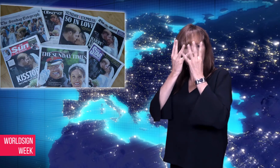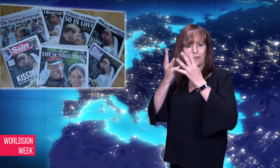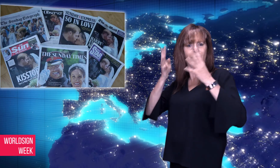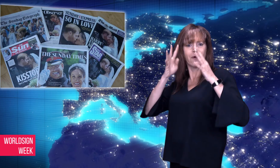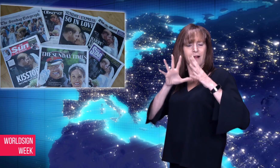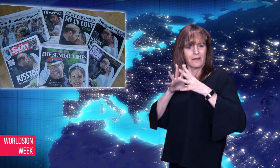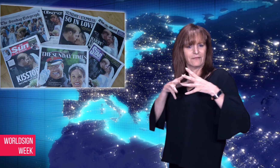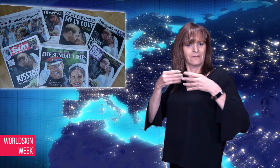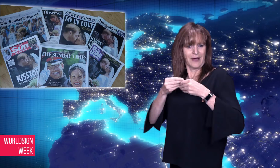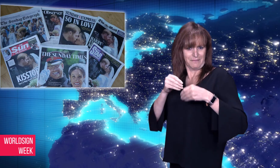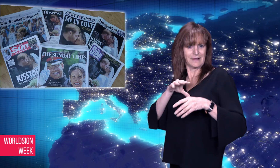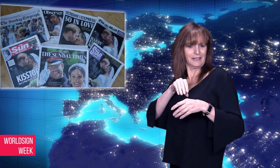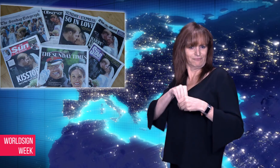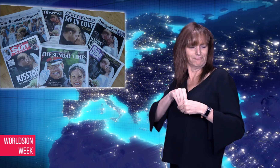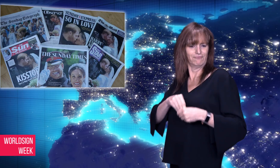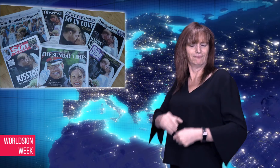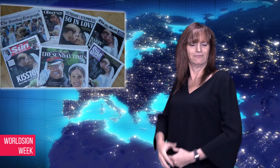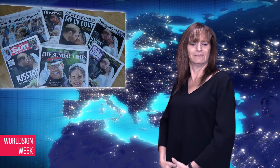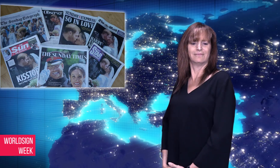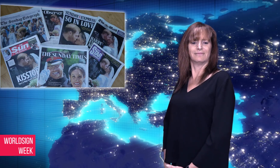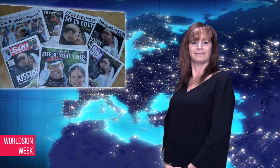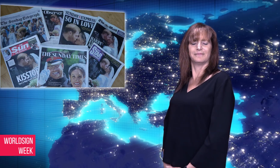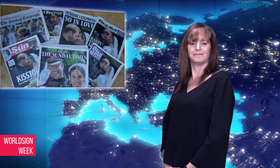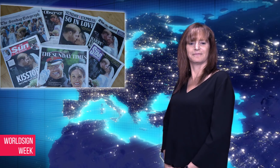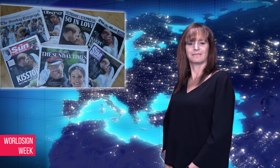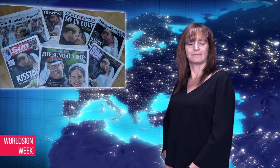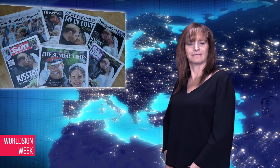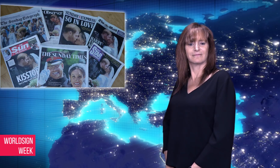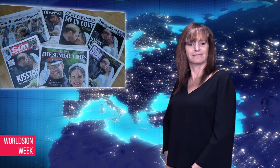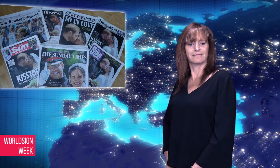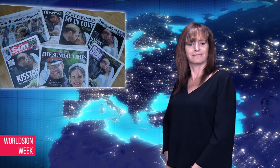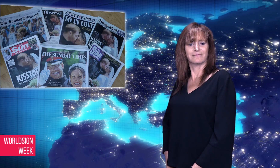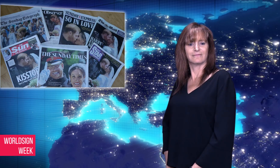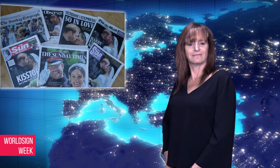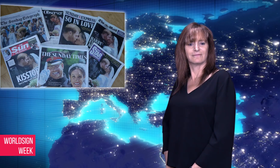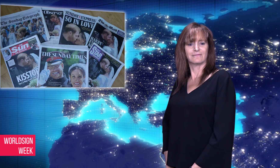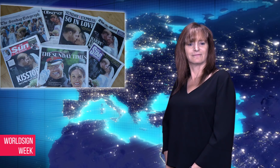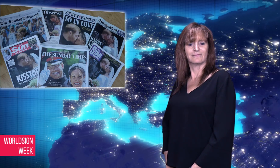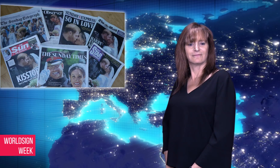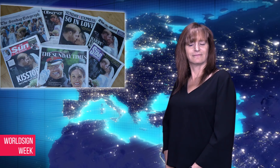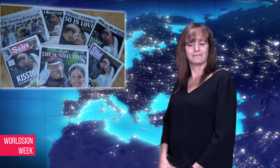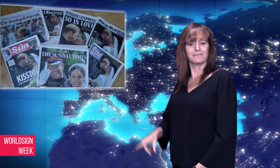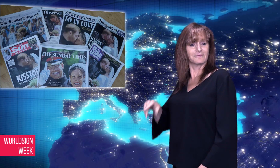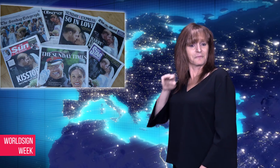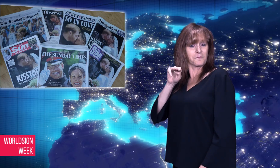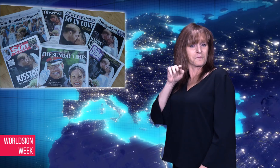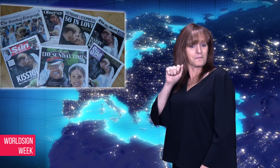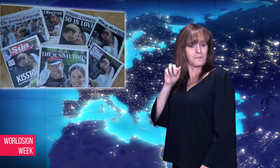Markle walked down the aisle in St.